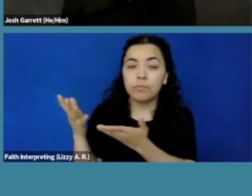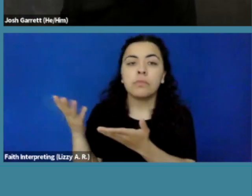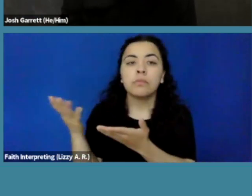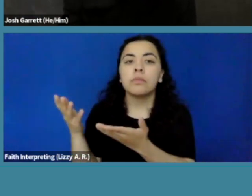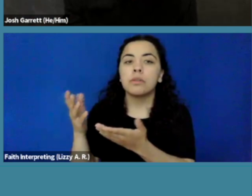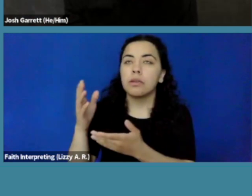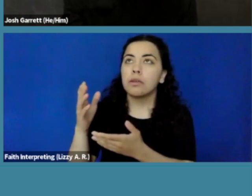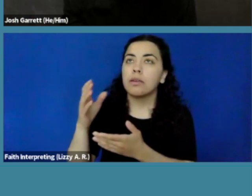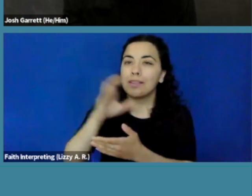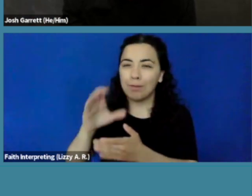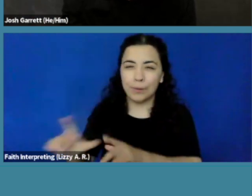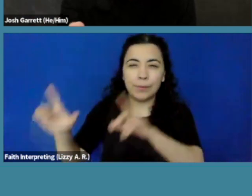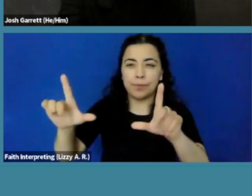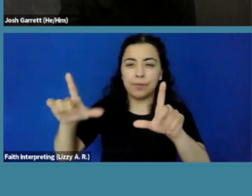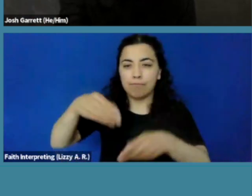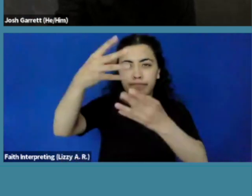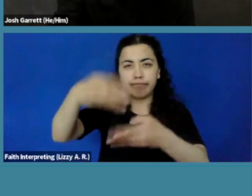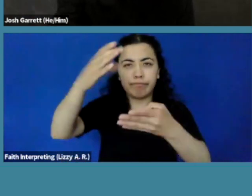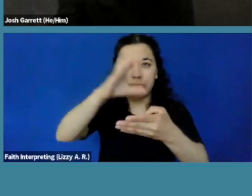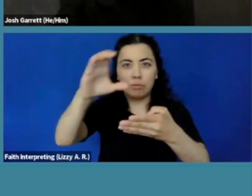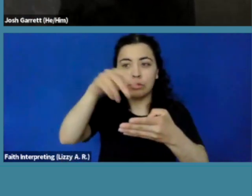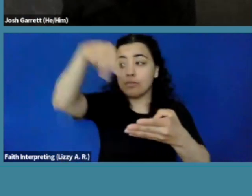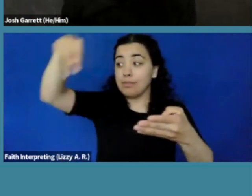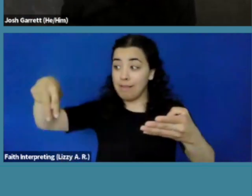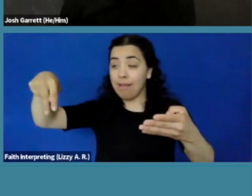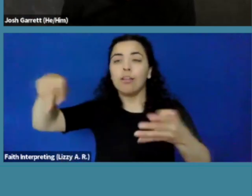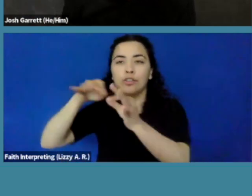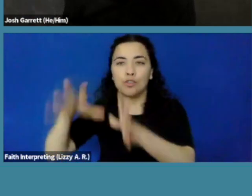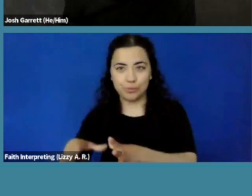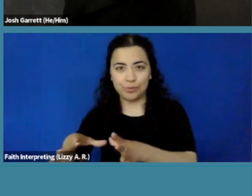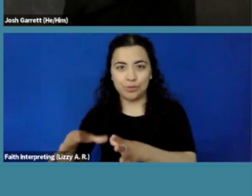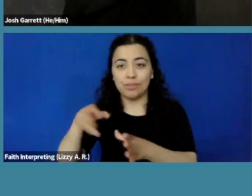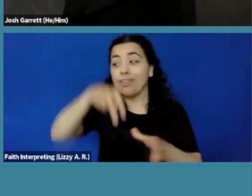Sorry, captions and a interpreter next to a presenter.